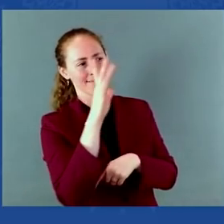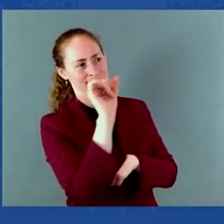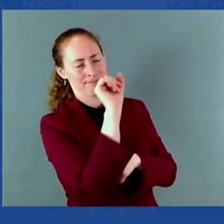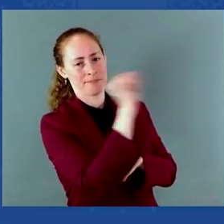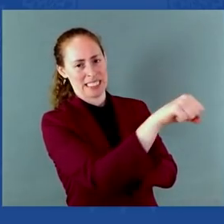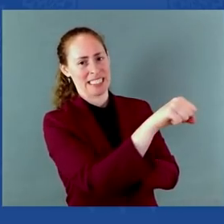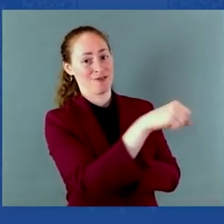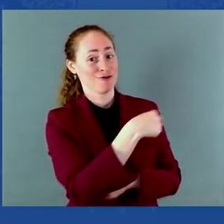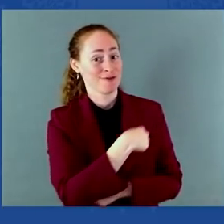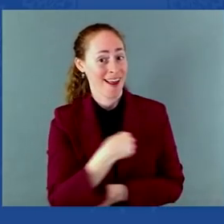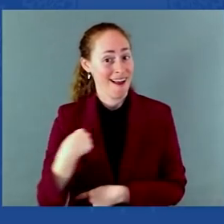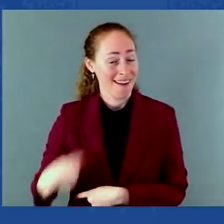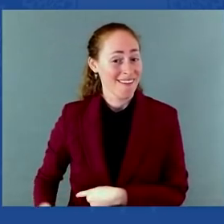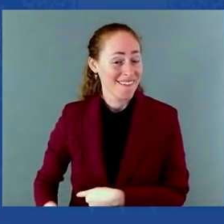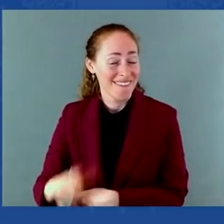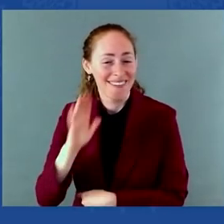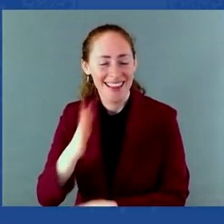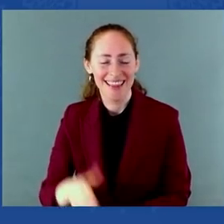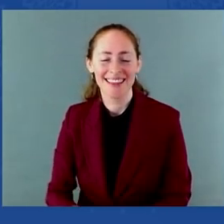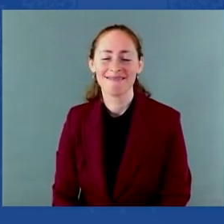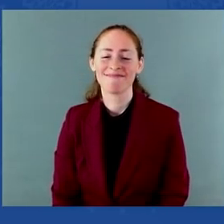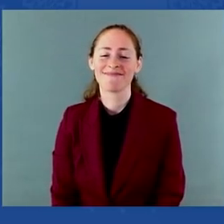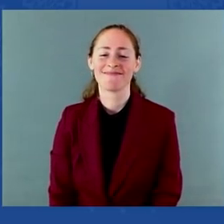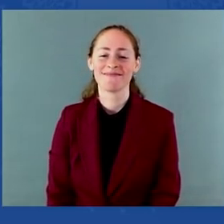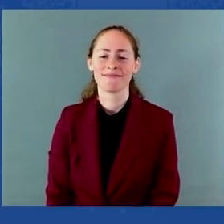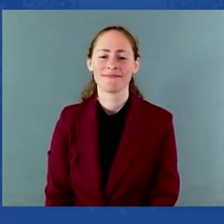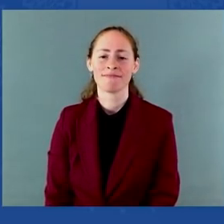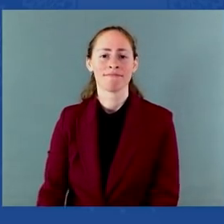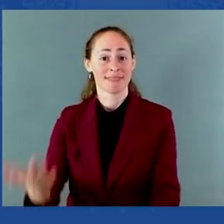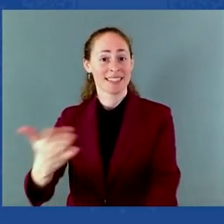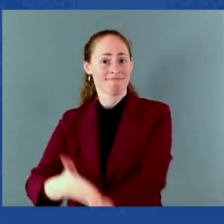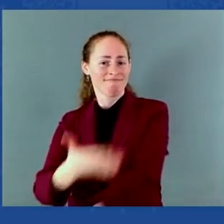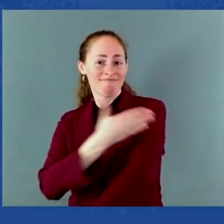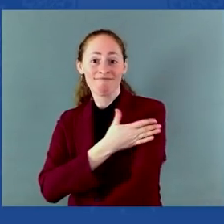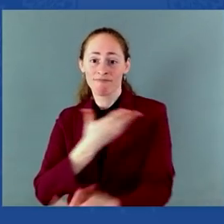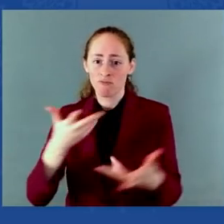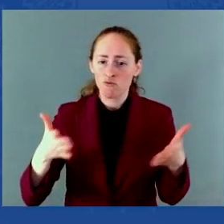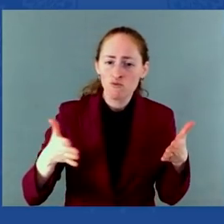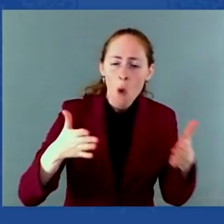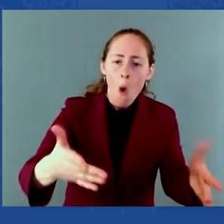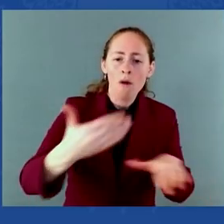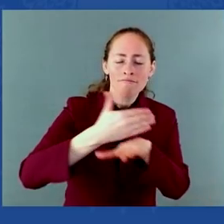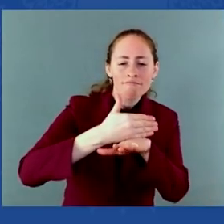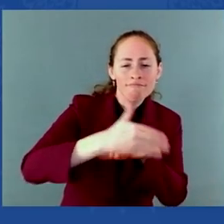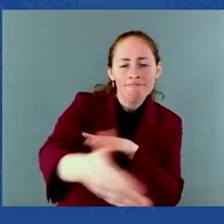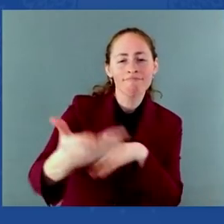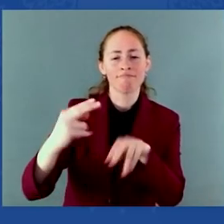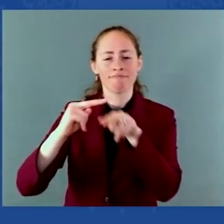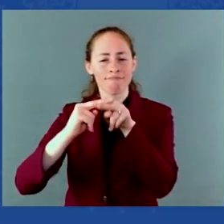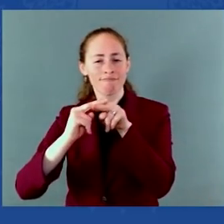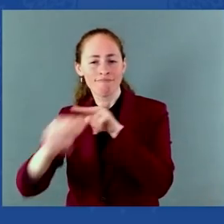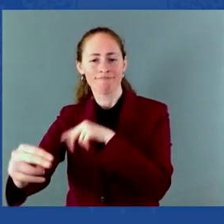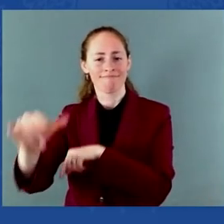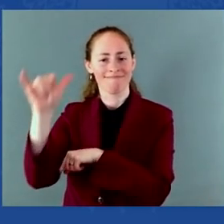And we'll be building again and moving again. Folks, when you see these projects starting in your hometowns, I want you to feel what I feel: